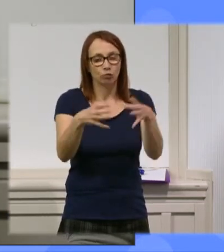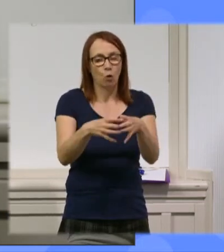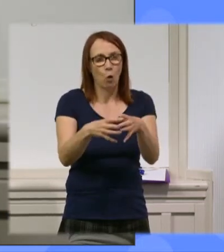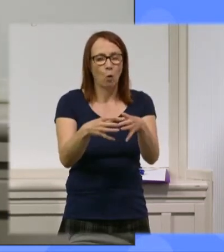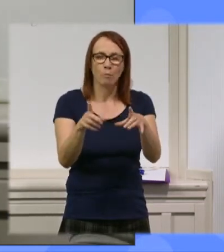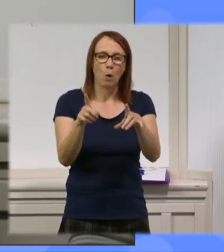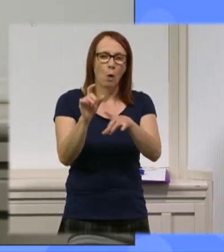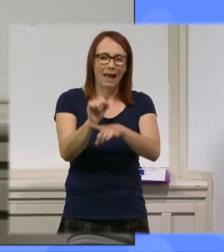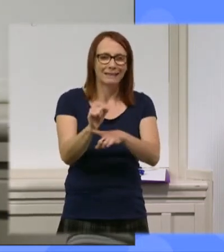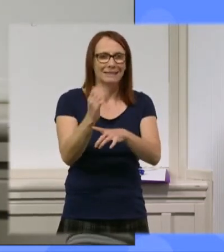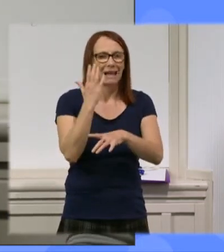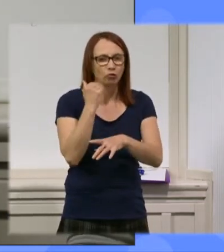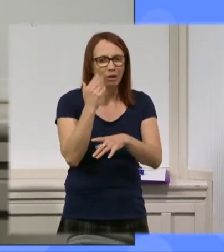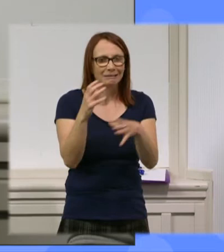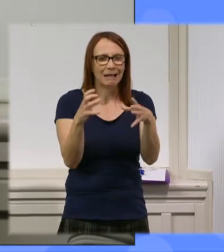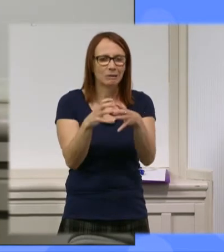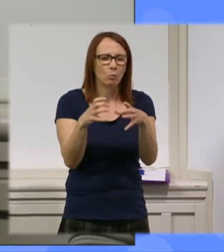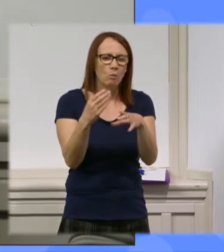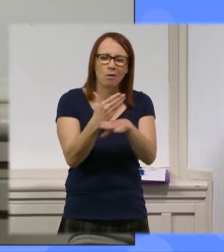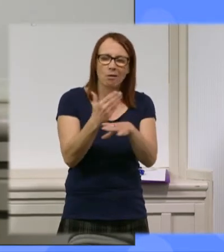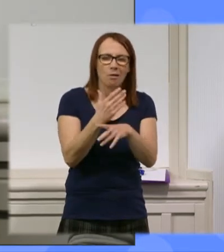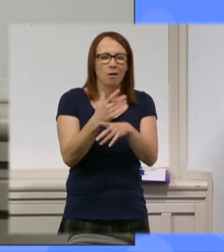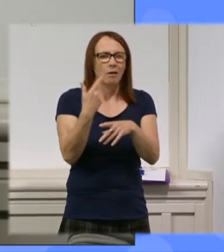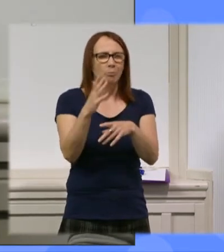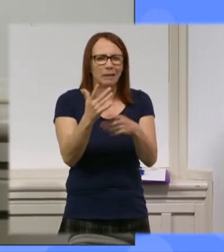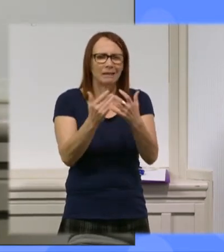work because there was there had been a rise in racism especially in the late